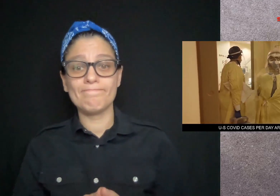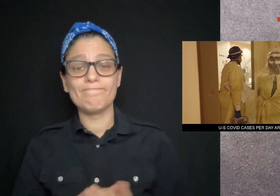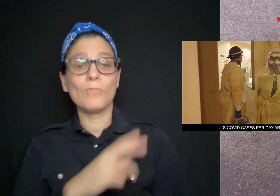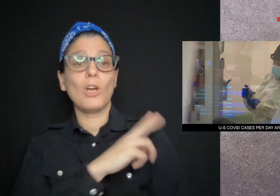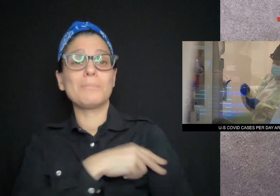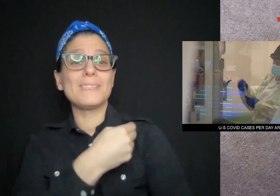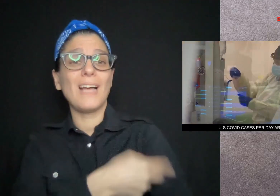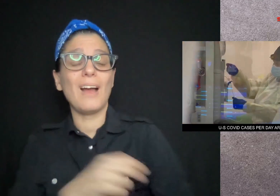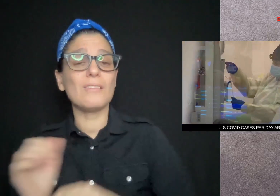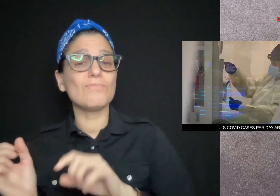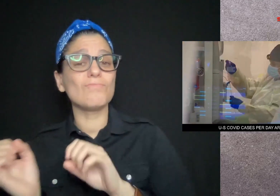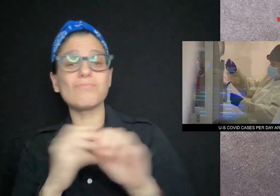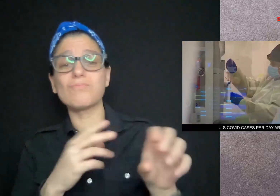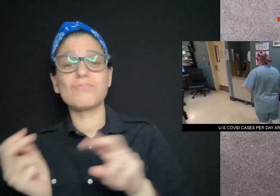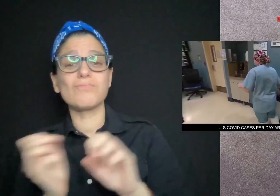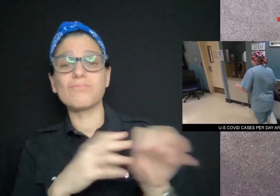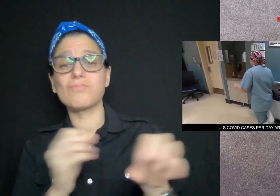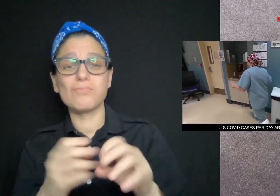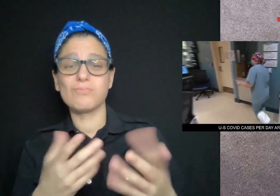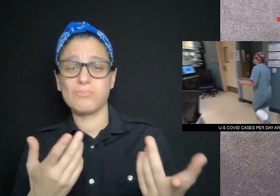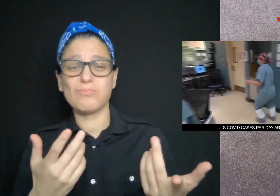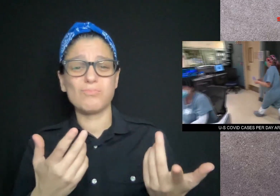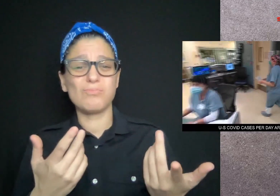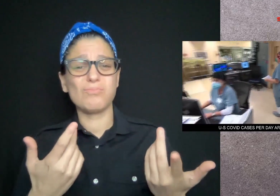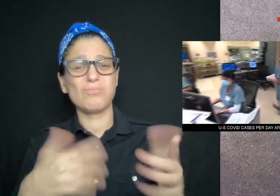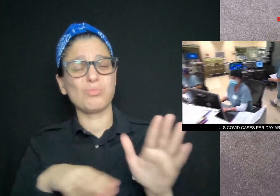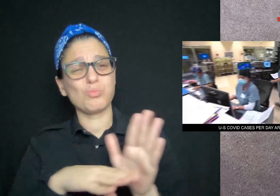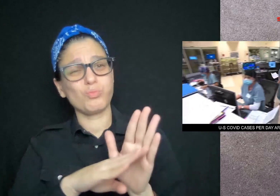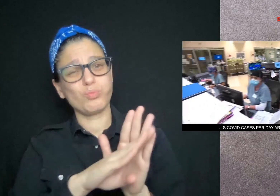the Department of Health and Human Services says hospitalizations have gone